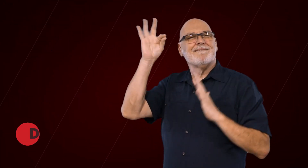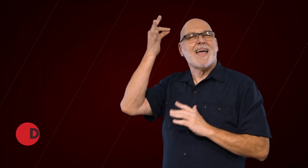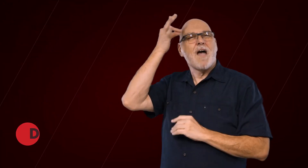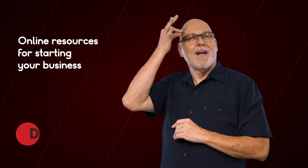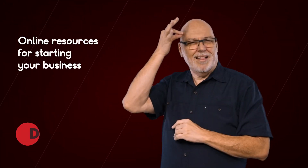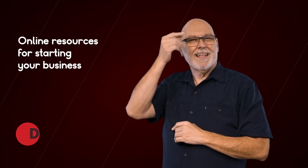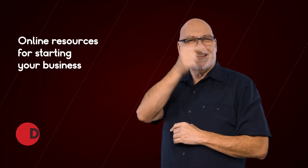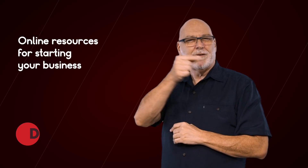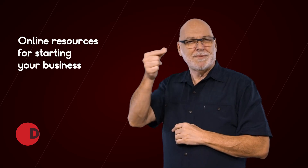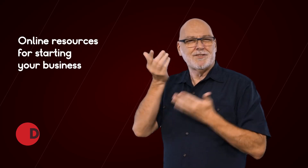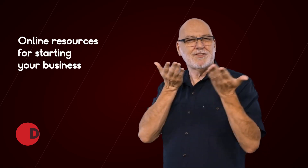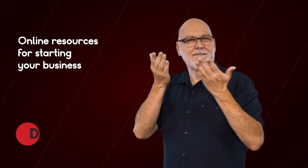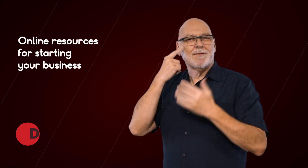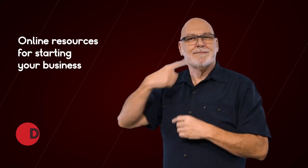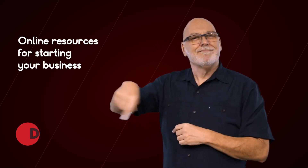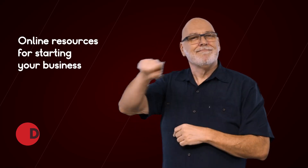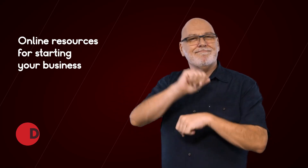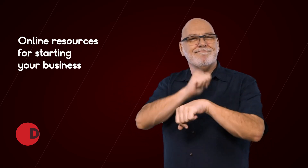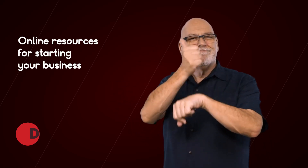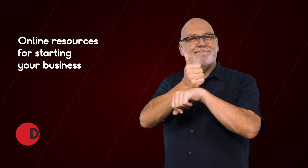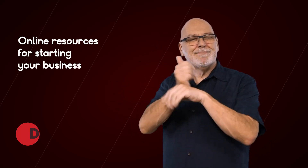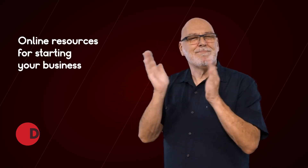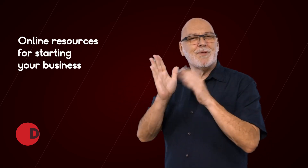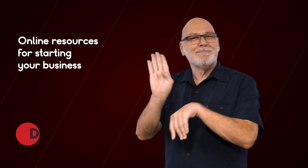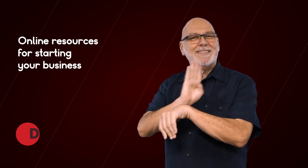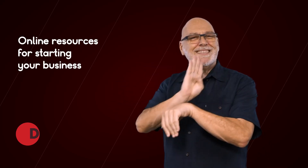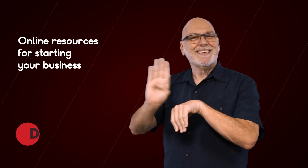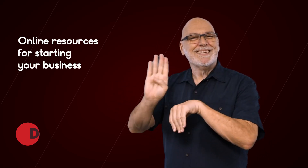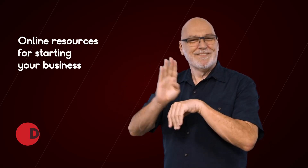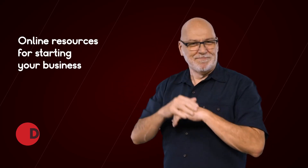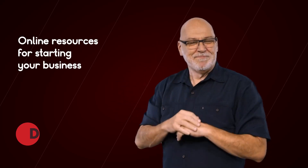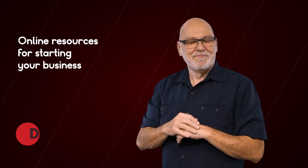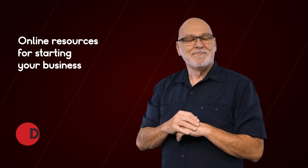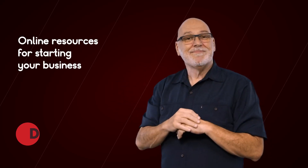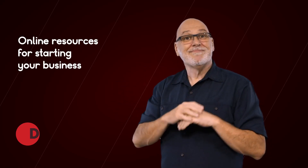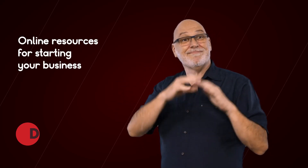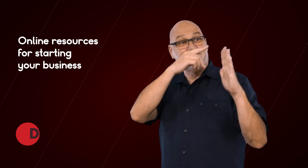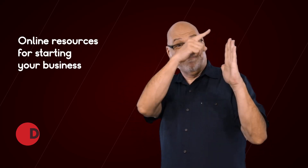of federal government services for small businesses.